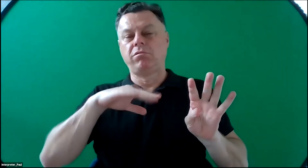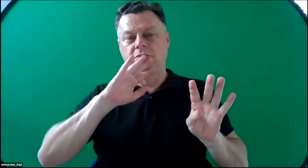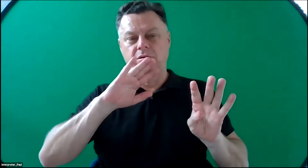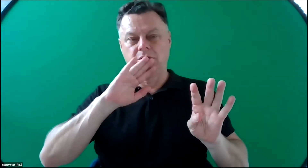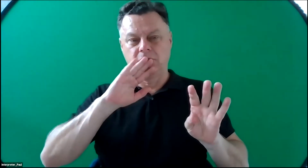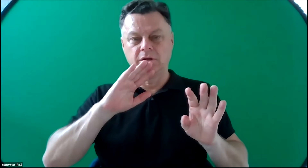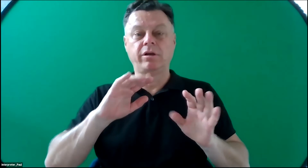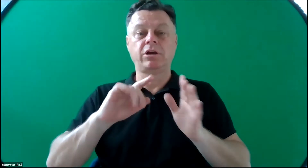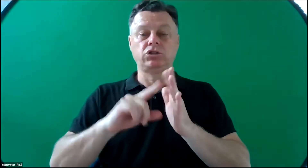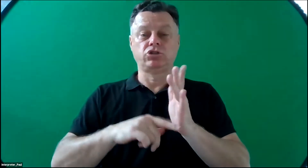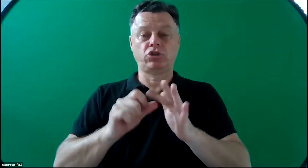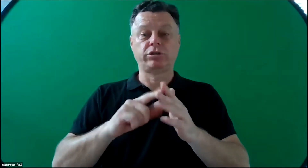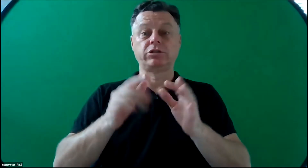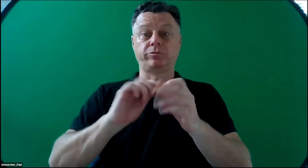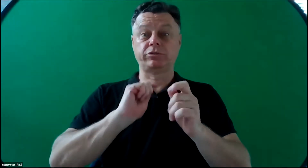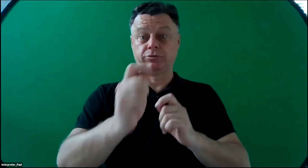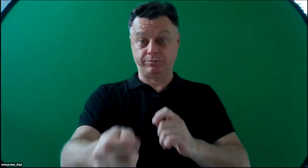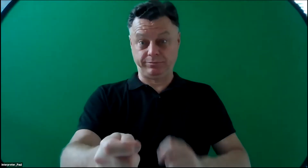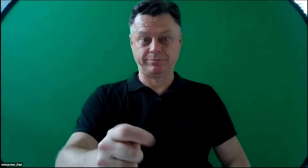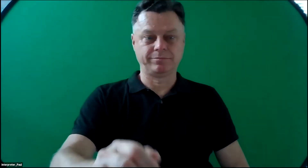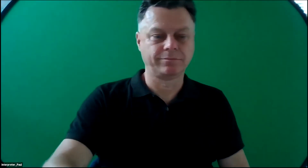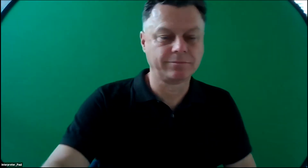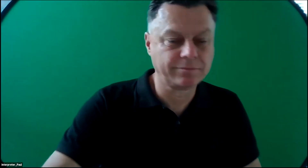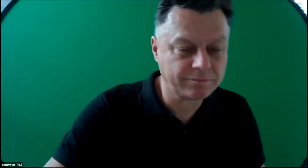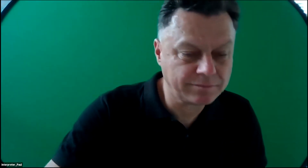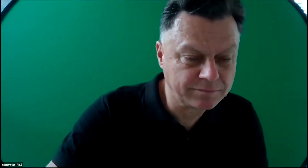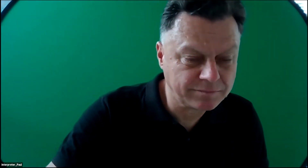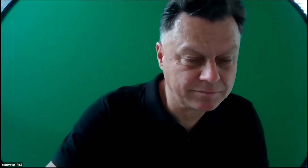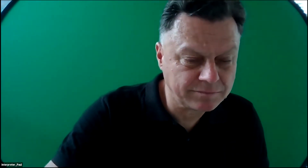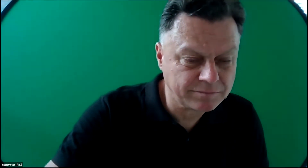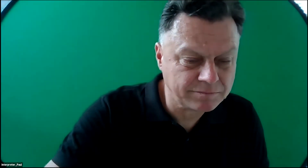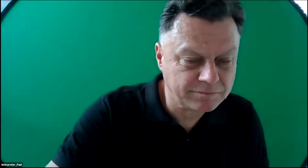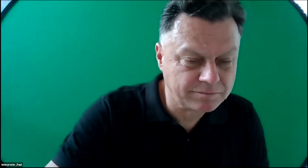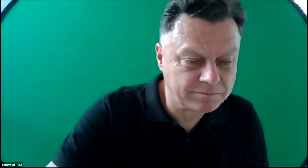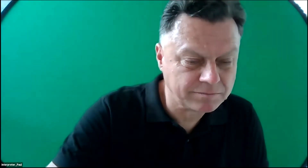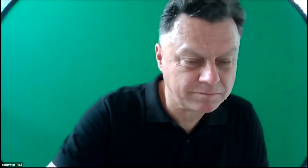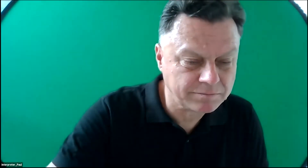to Jodie. Jodie, could you introduce yourself? JODIE: Thanks, Paul. My name is Jodie Hoger. I